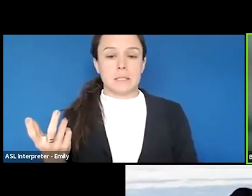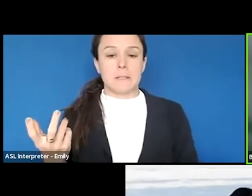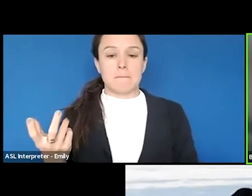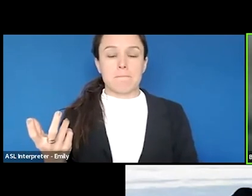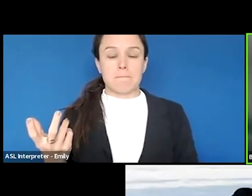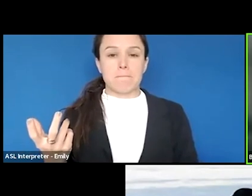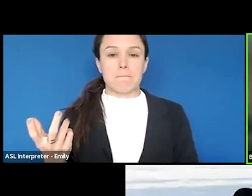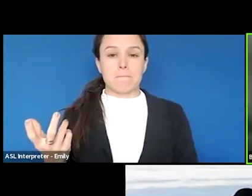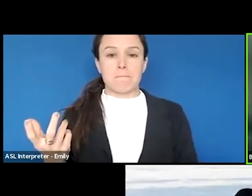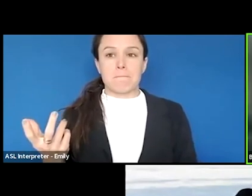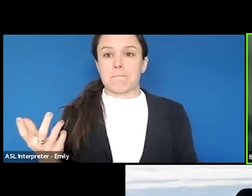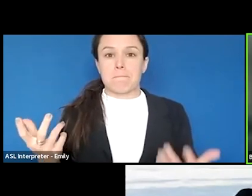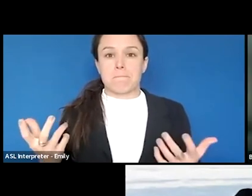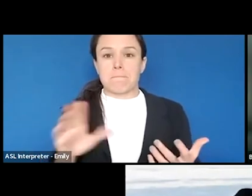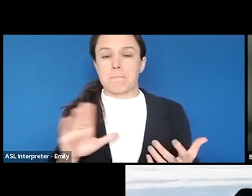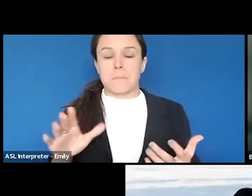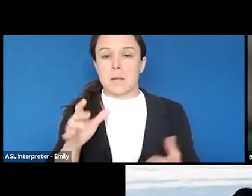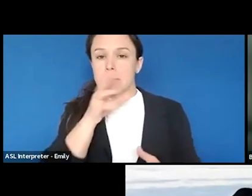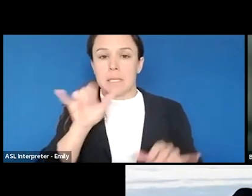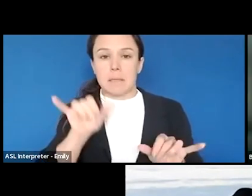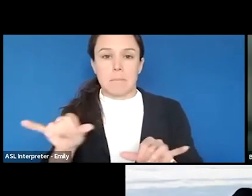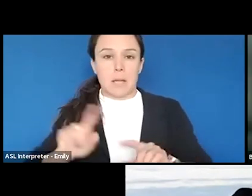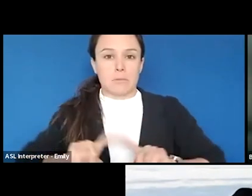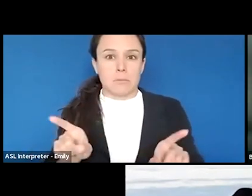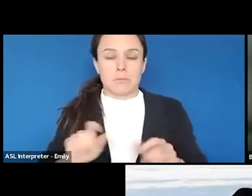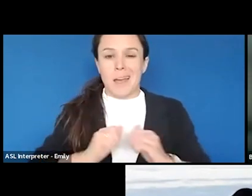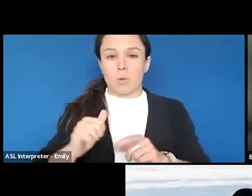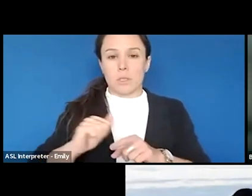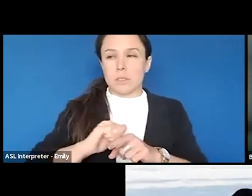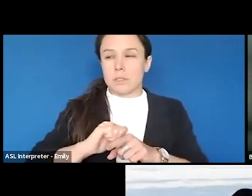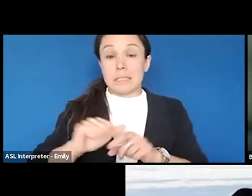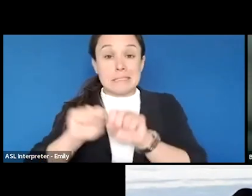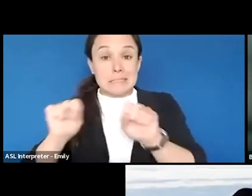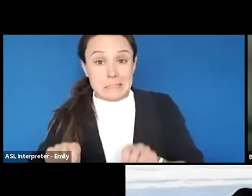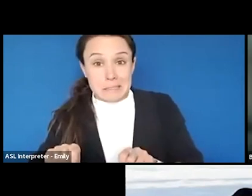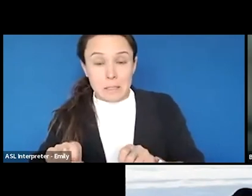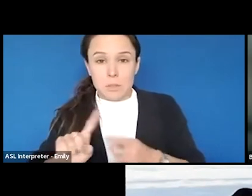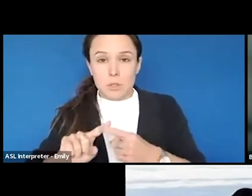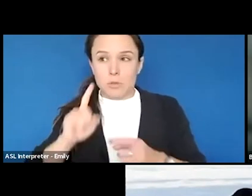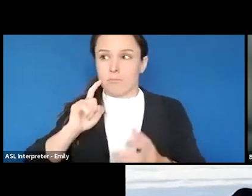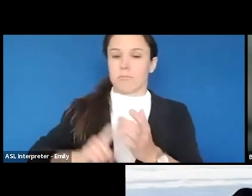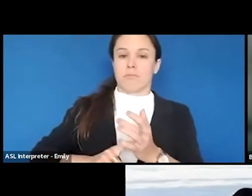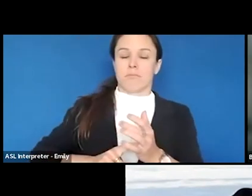patterns. How well are we able to train these systems to recognize that kind of speech?